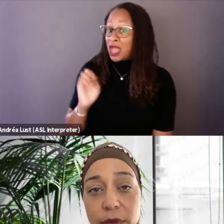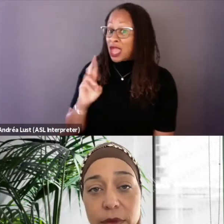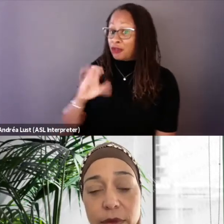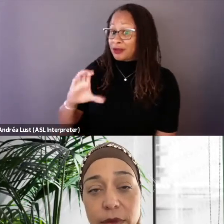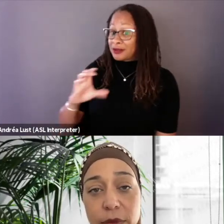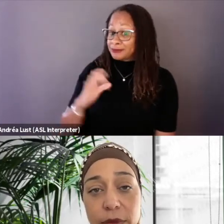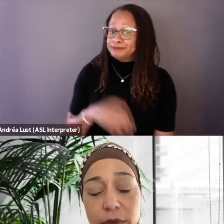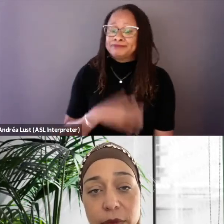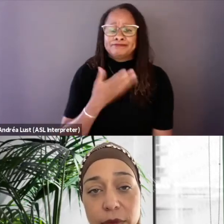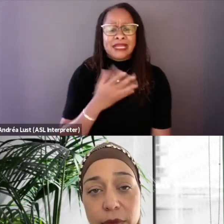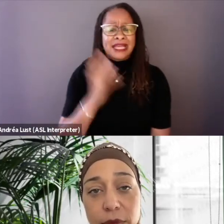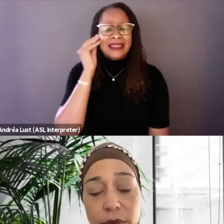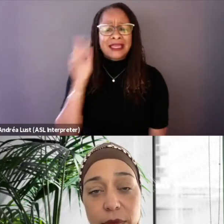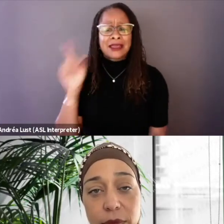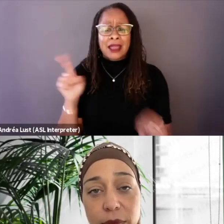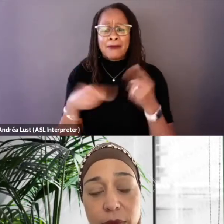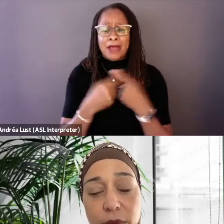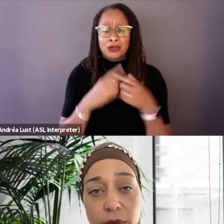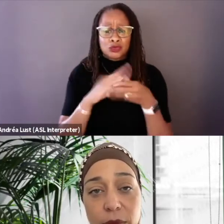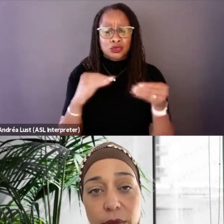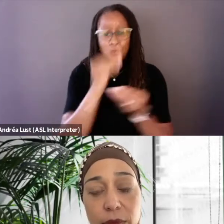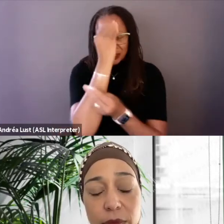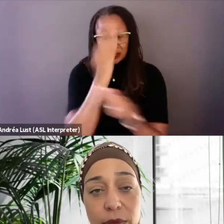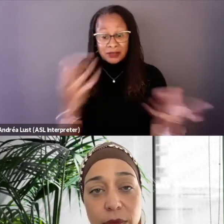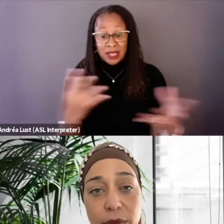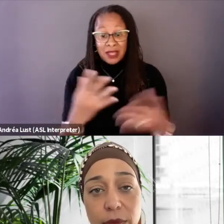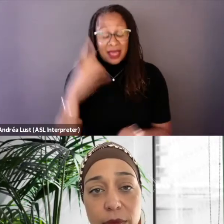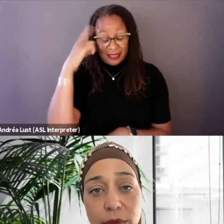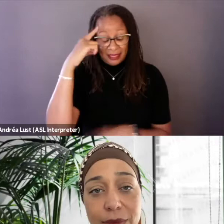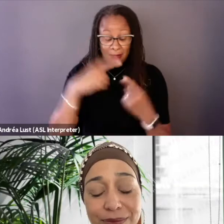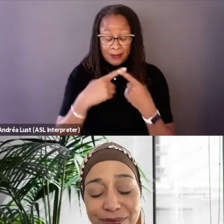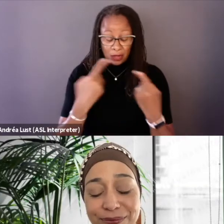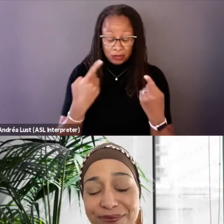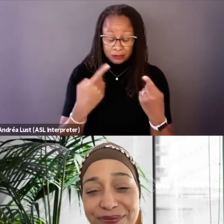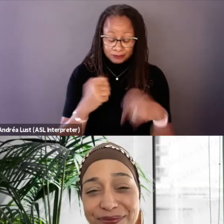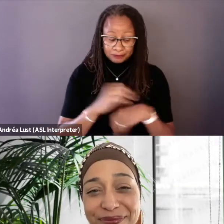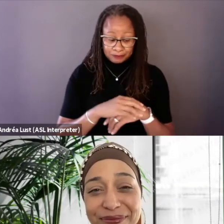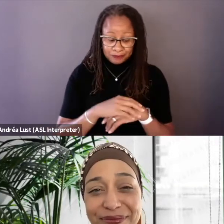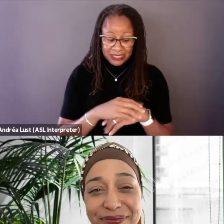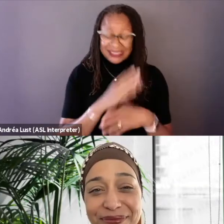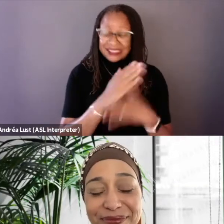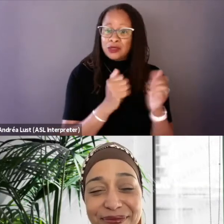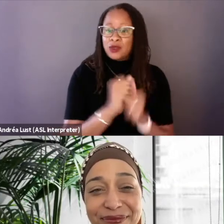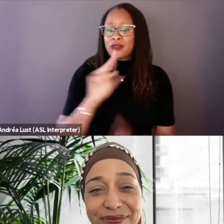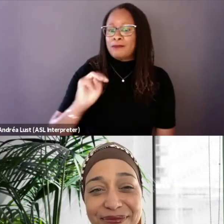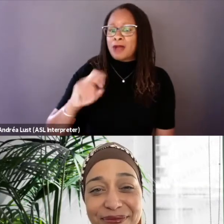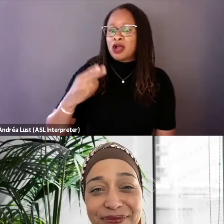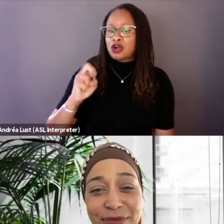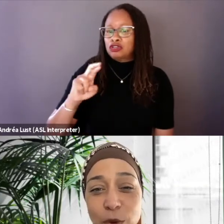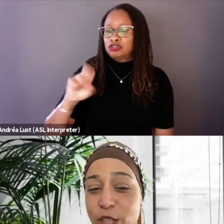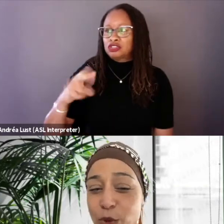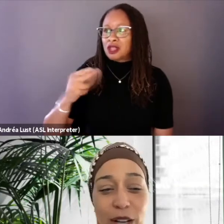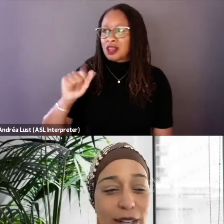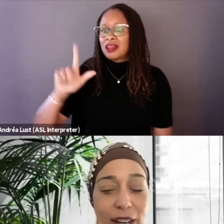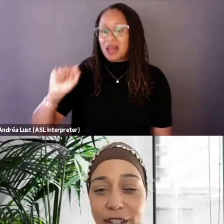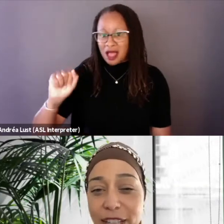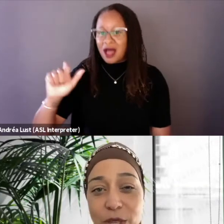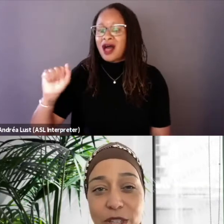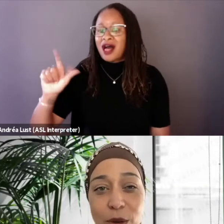I am thinking about this scene with Mahershala, where he performs this- Which one Eric? He was so good.